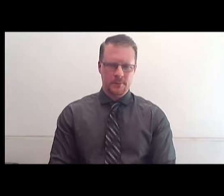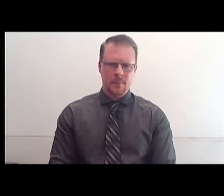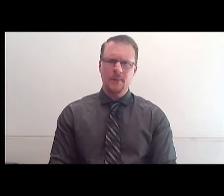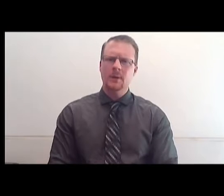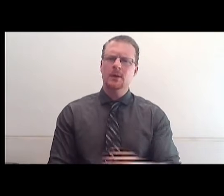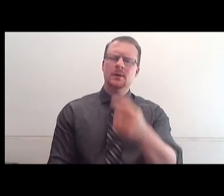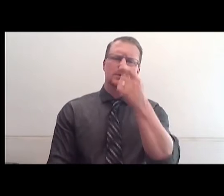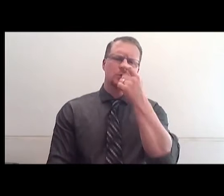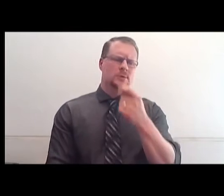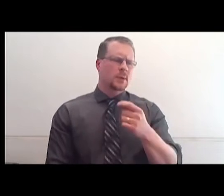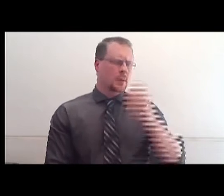on a daily basis.